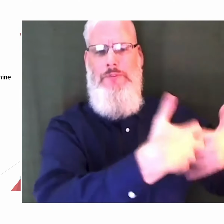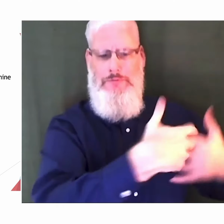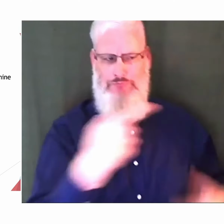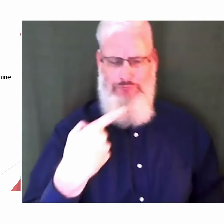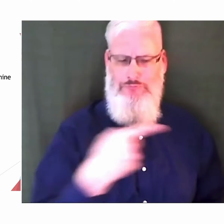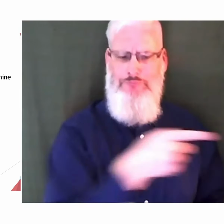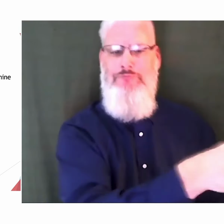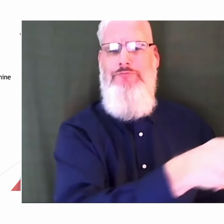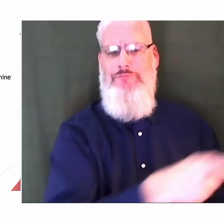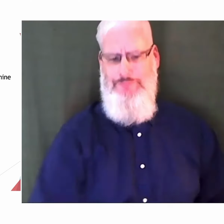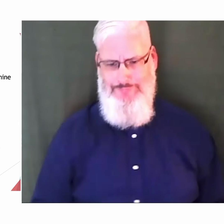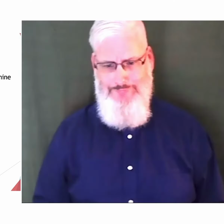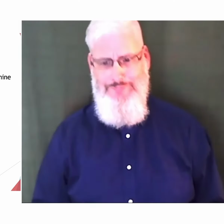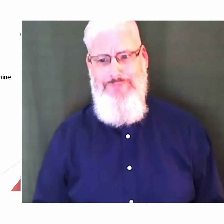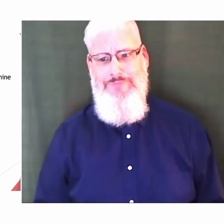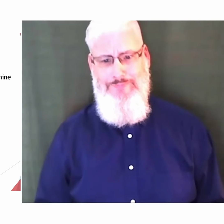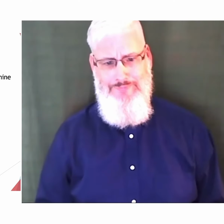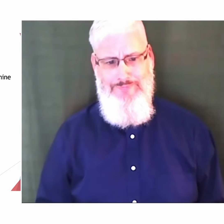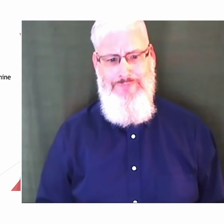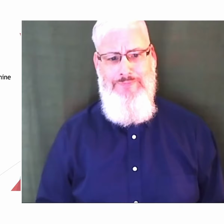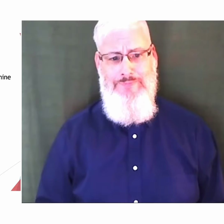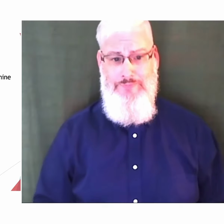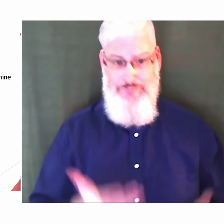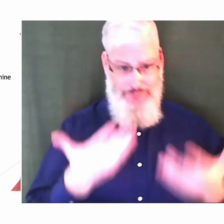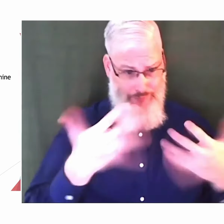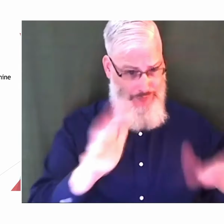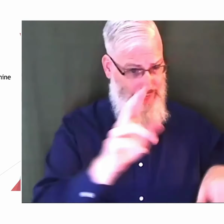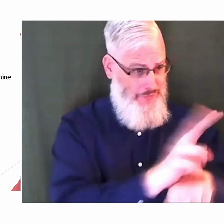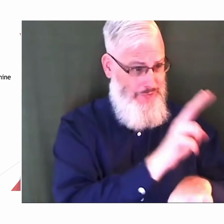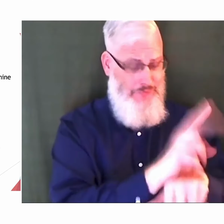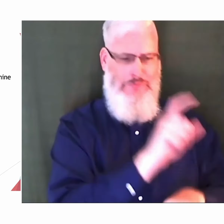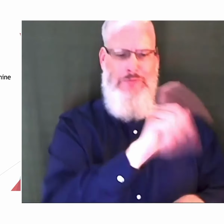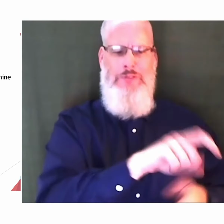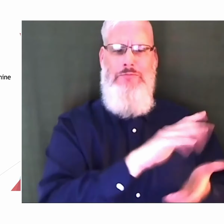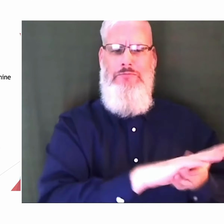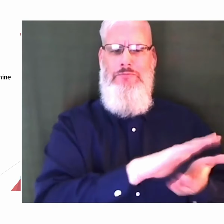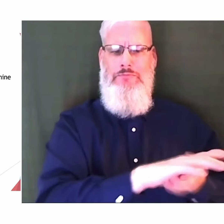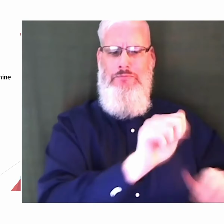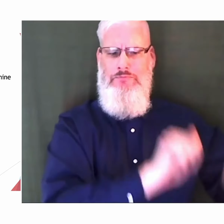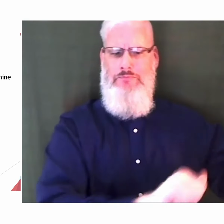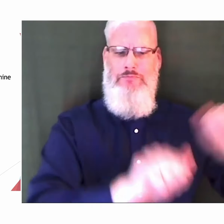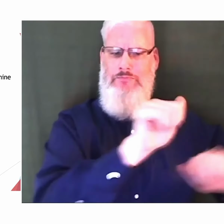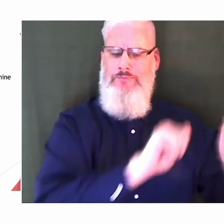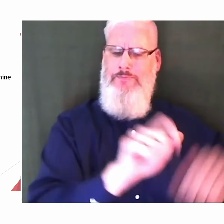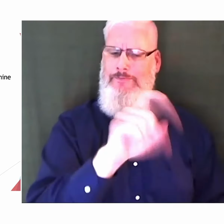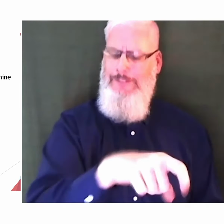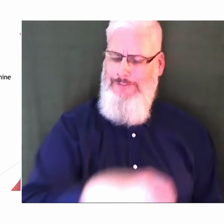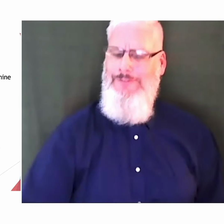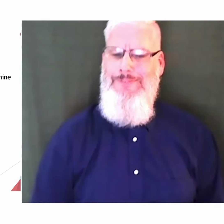Public health guidance recommend sanitizing equipment after every user if poll workers are able.